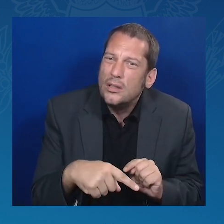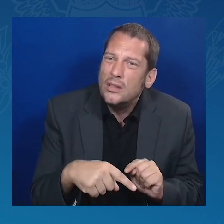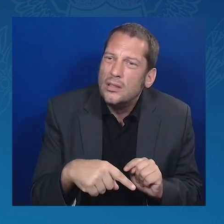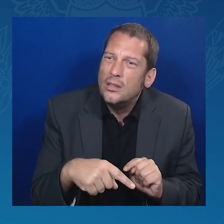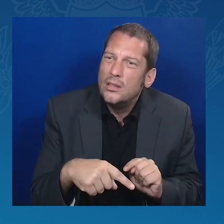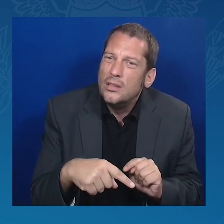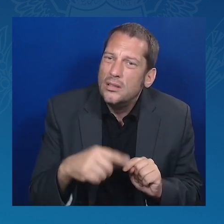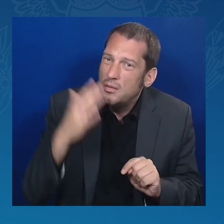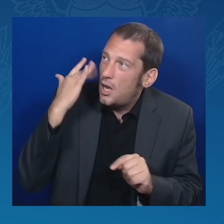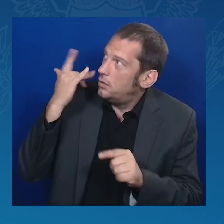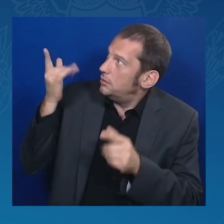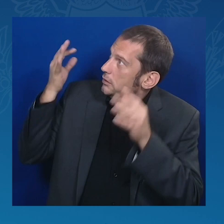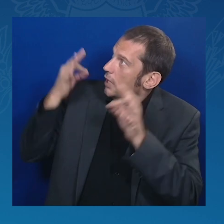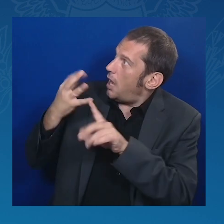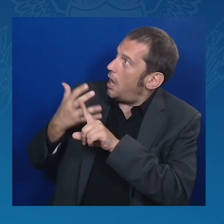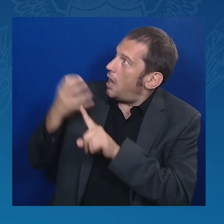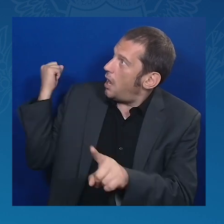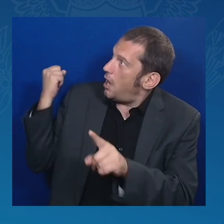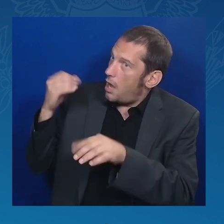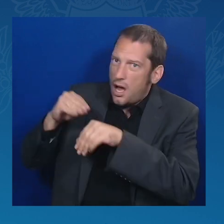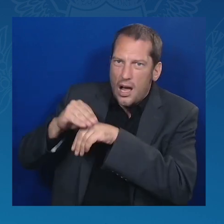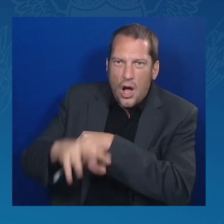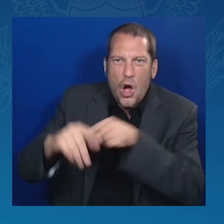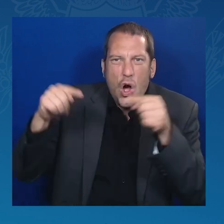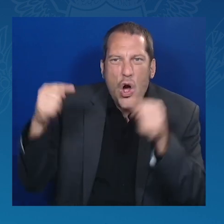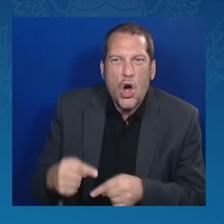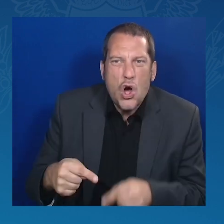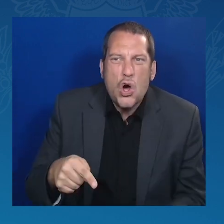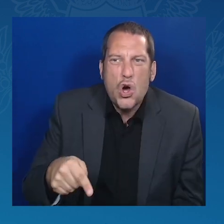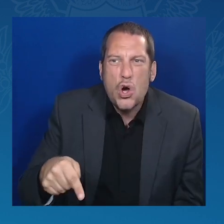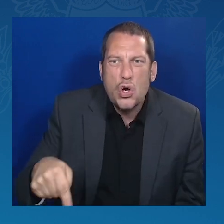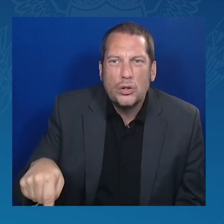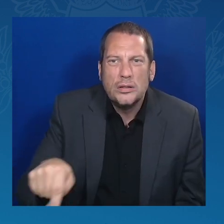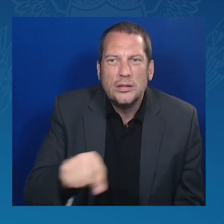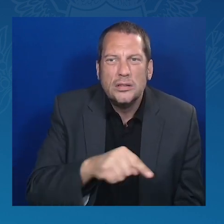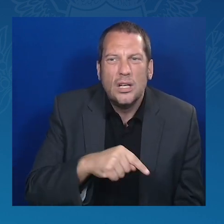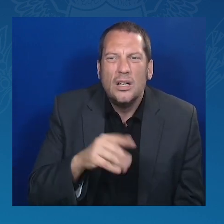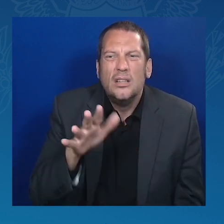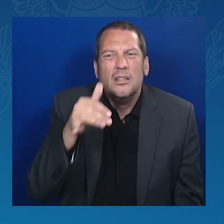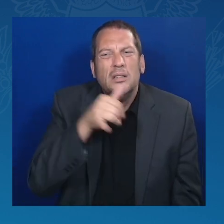And what also has happened in this environment is a subtext,